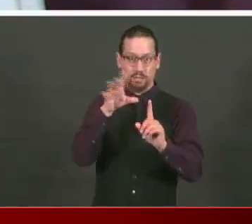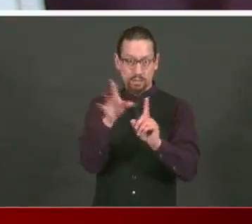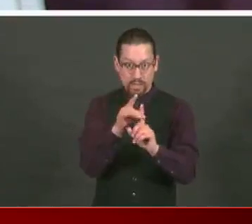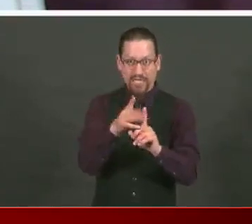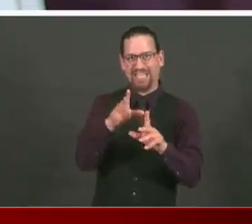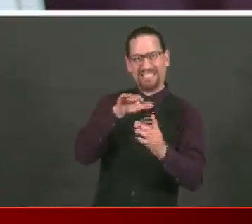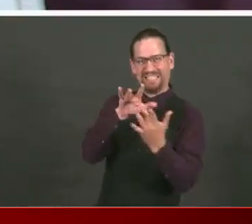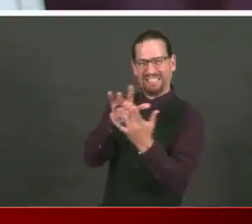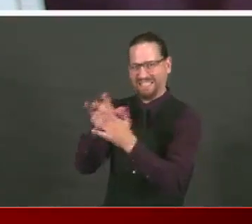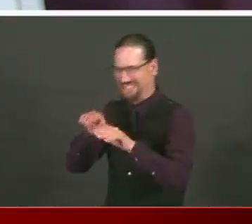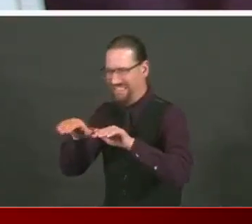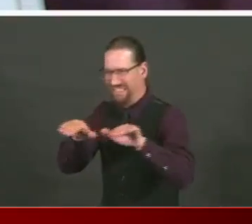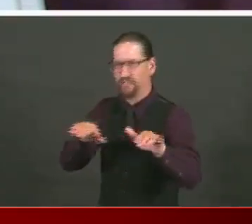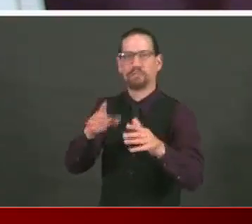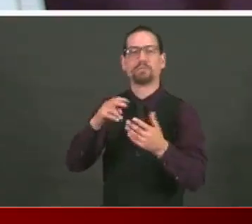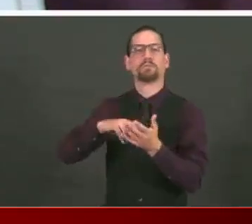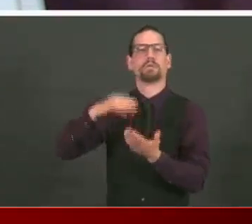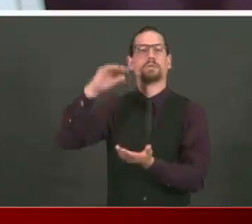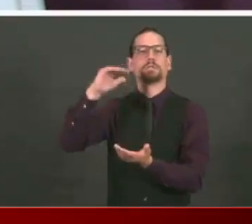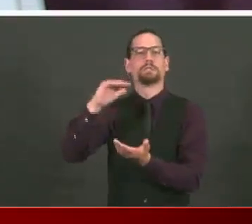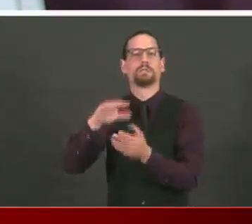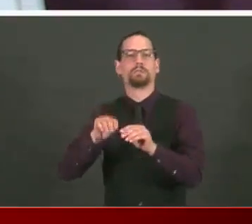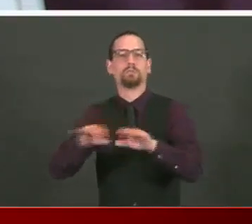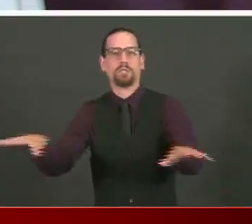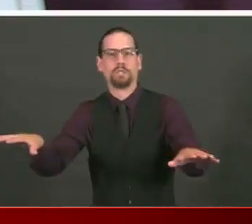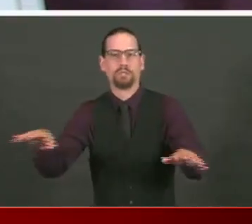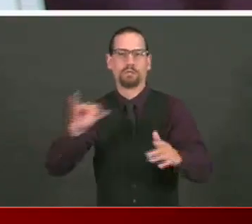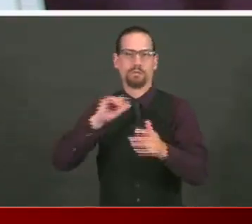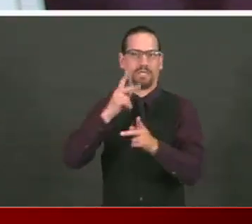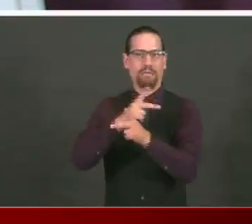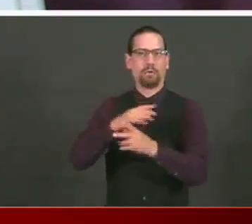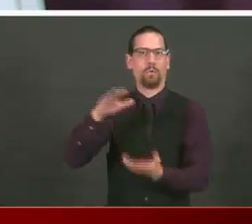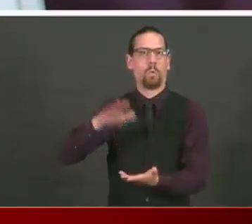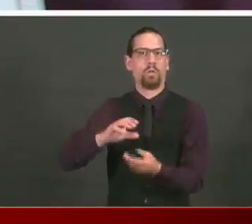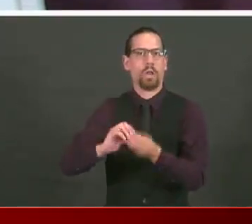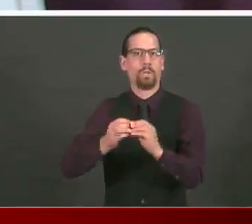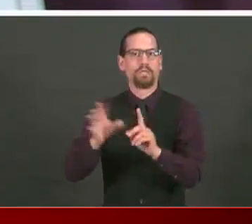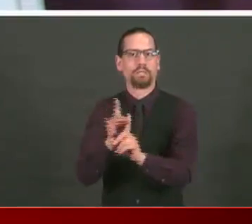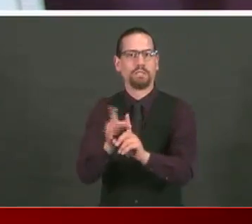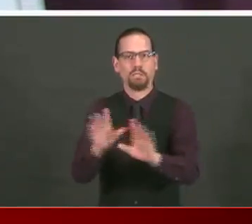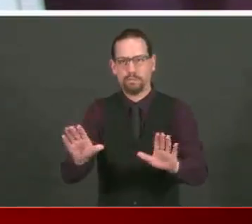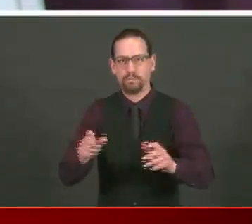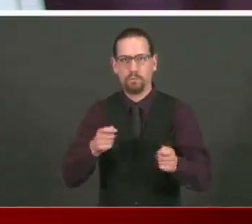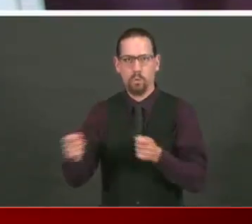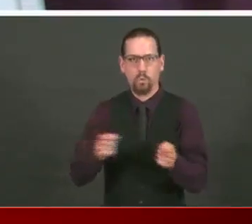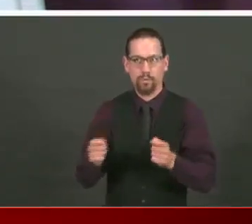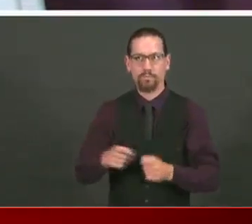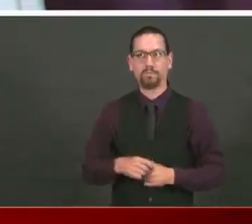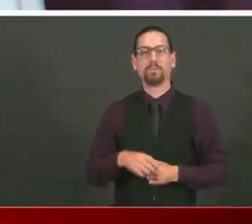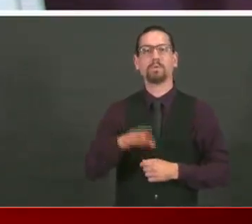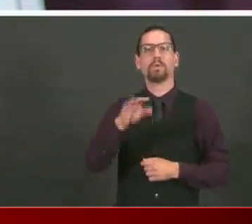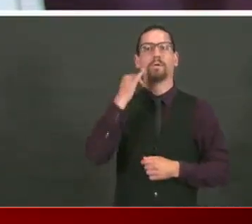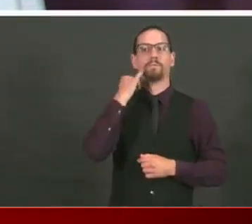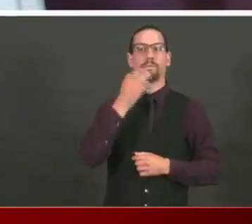CONTACT TRACING. WE NEED TO DO MORE TESTING AND IF YOU ARE HEARING ME SAY THIS